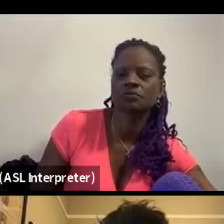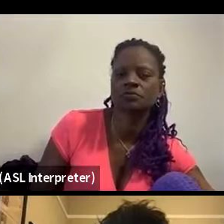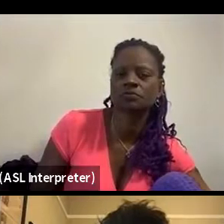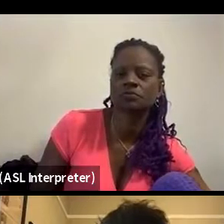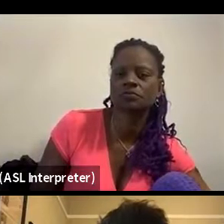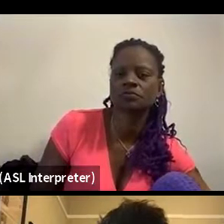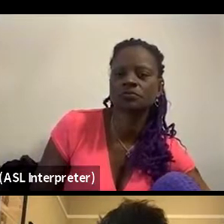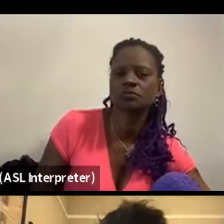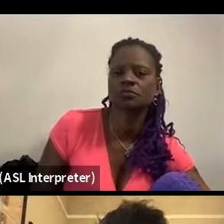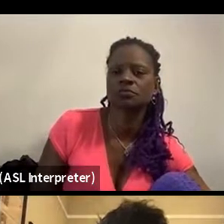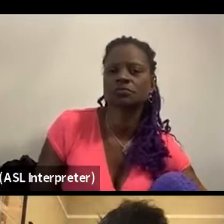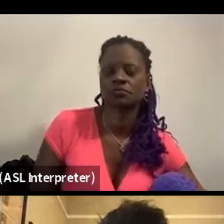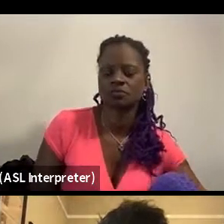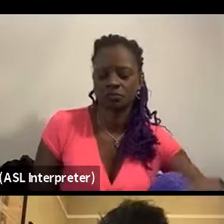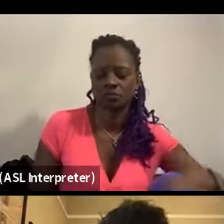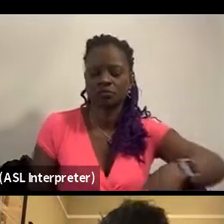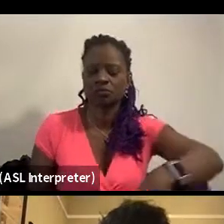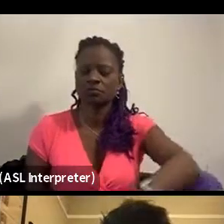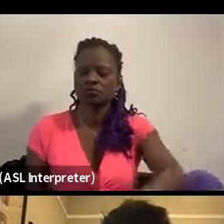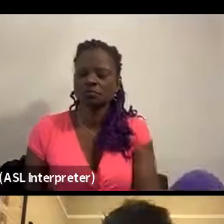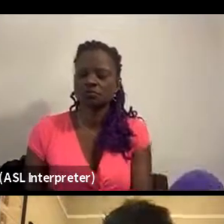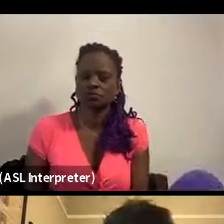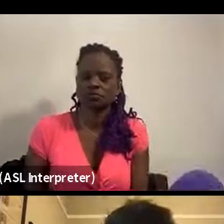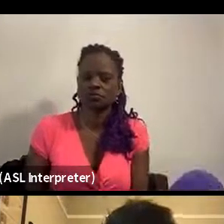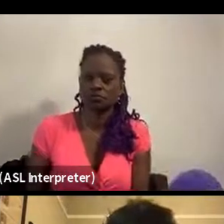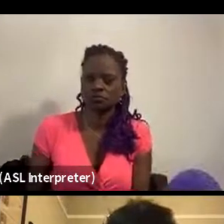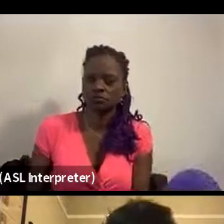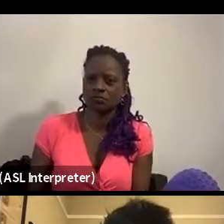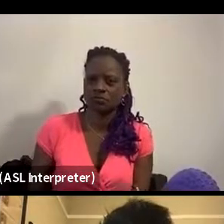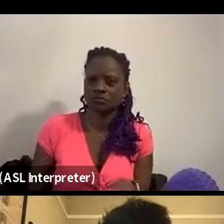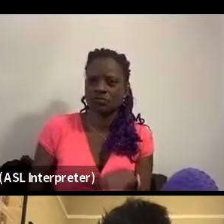You comment on that? Dr. Chenda.